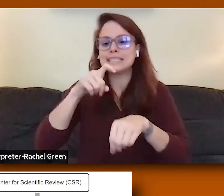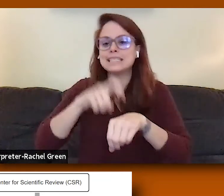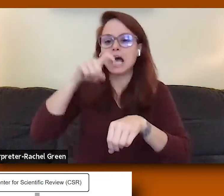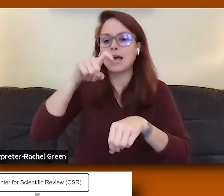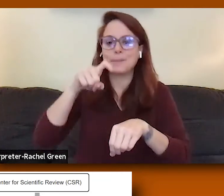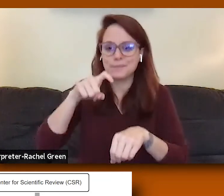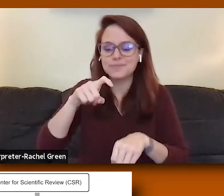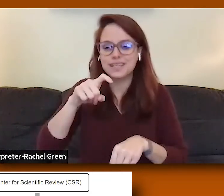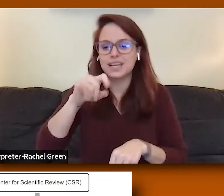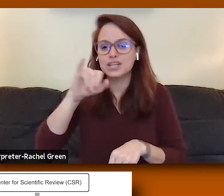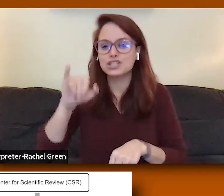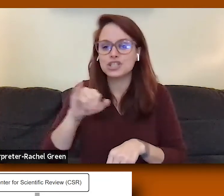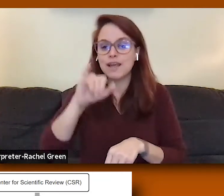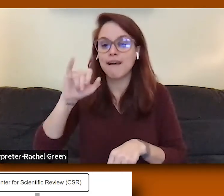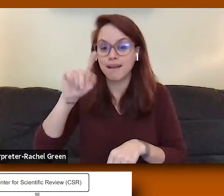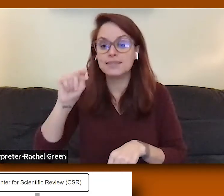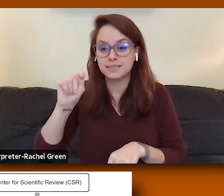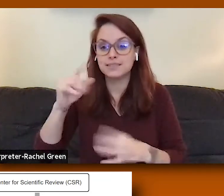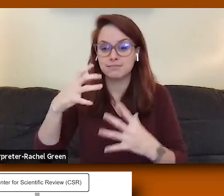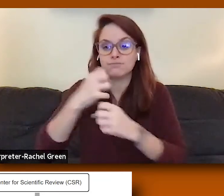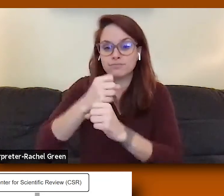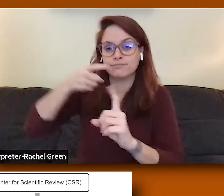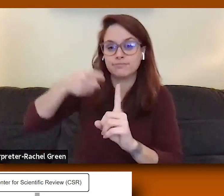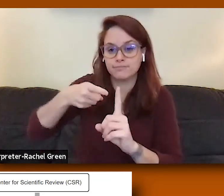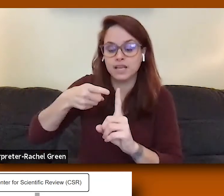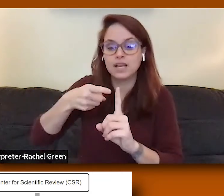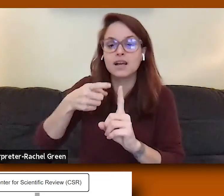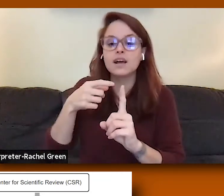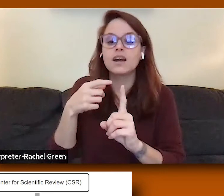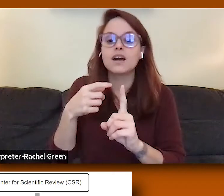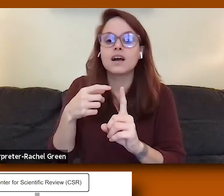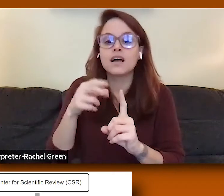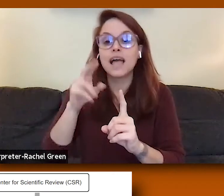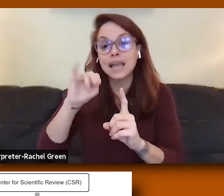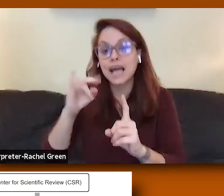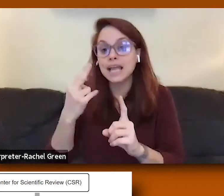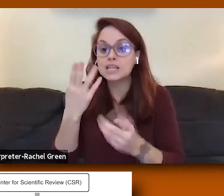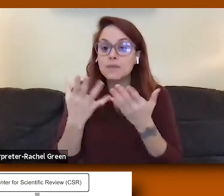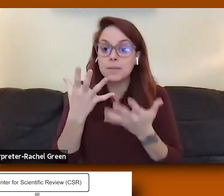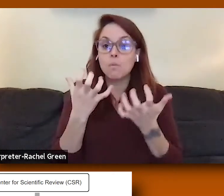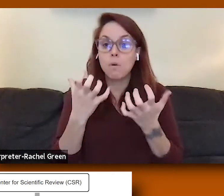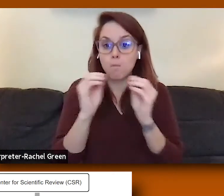it's called a JIT--J-I-T-- where NIH might request more information.